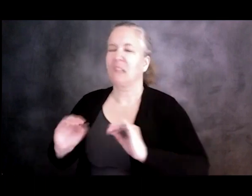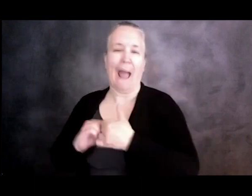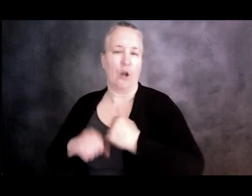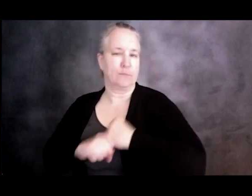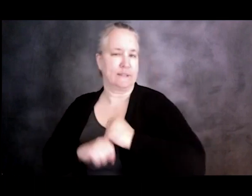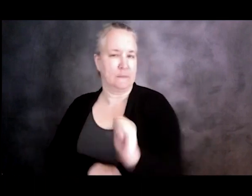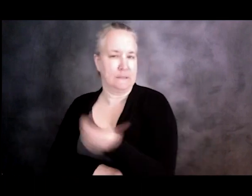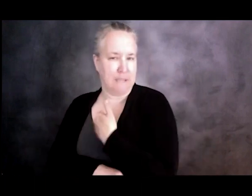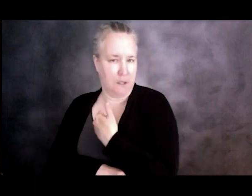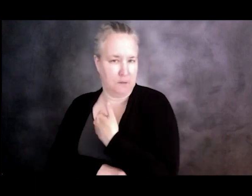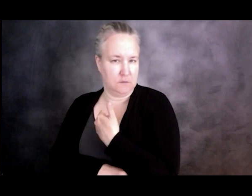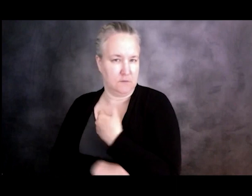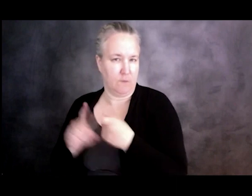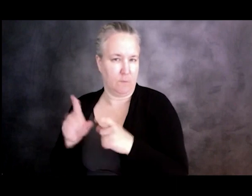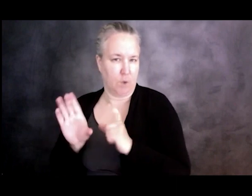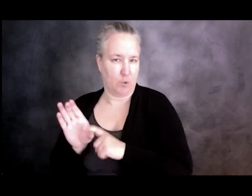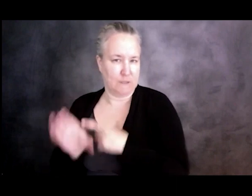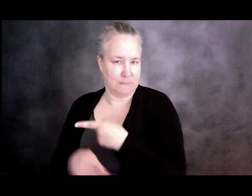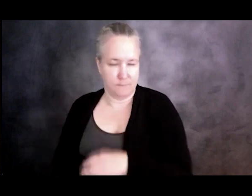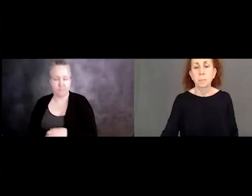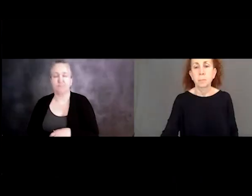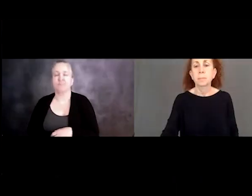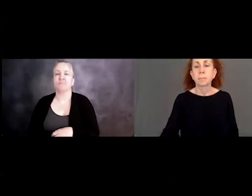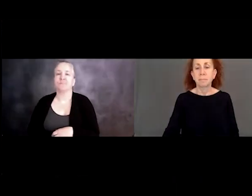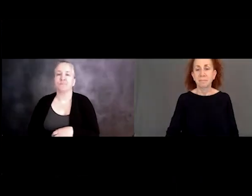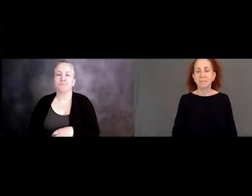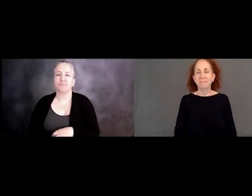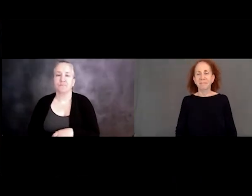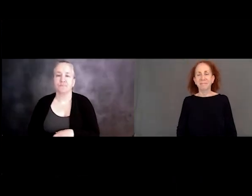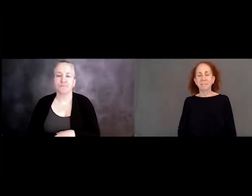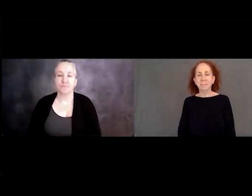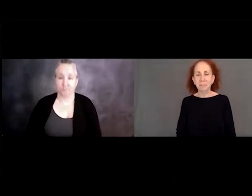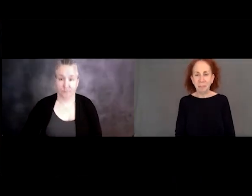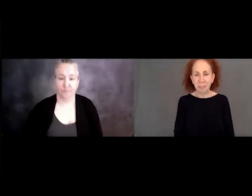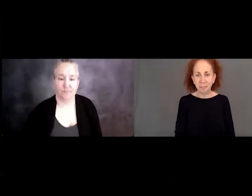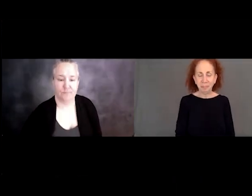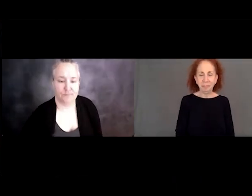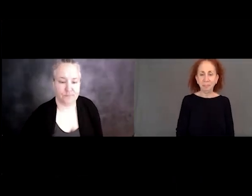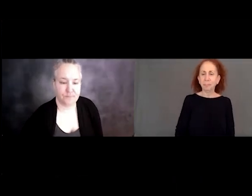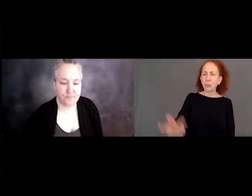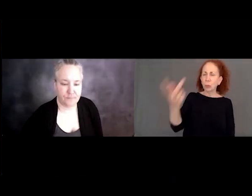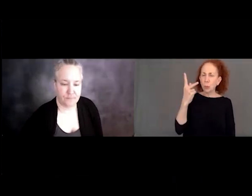against communism. "My meeting with the auteur had gone on for a while longer,